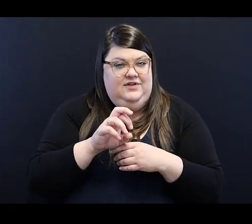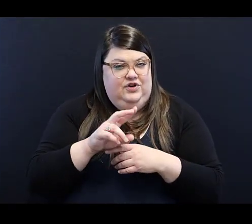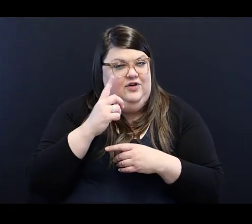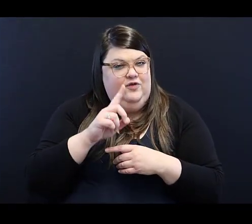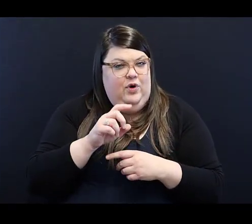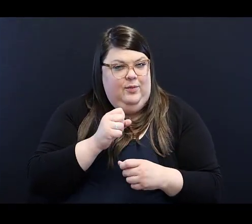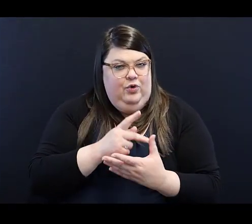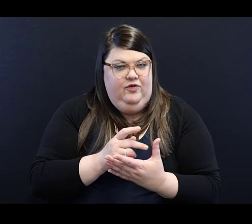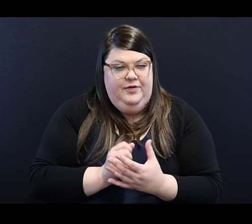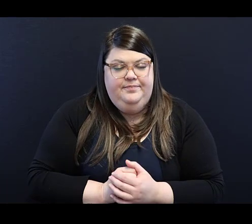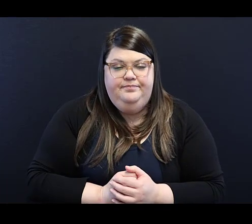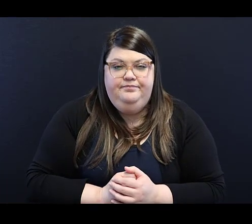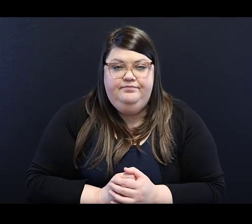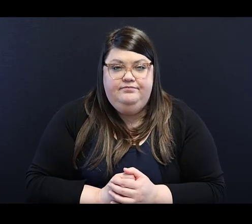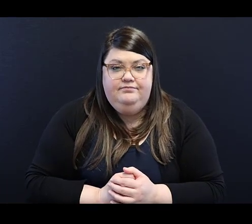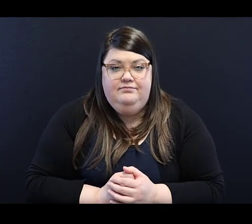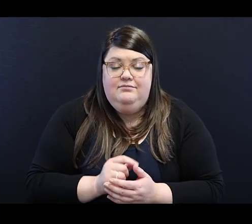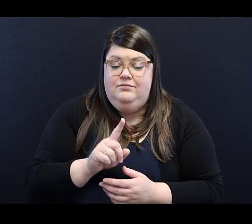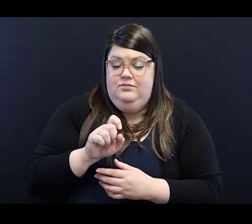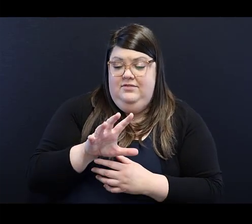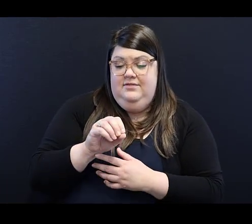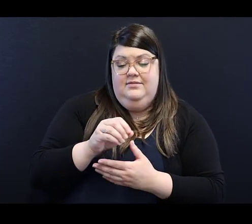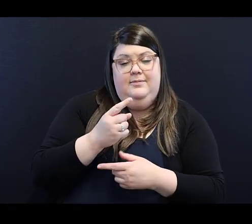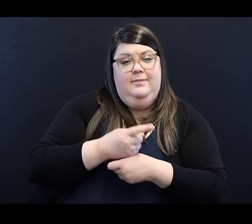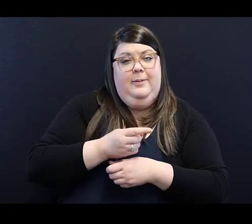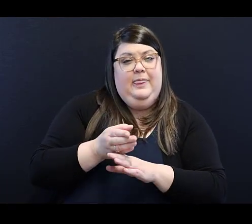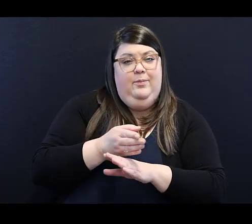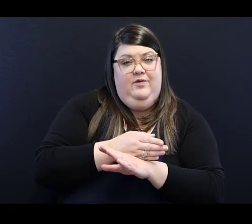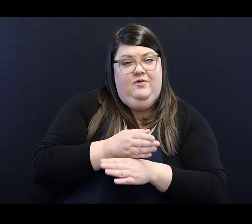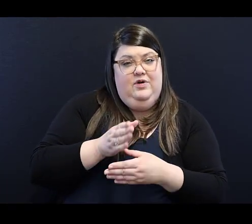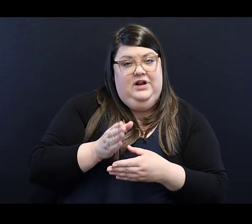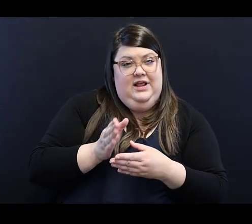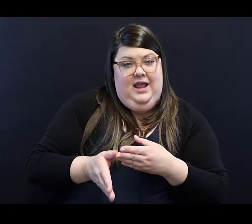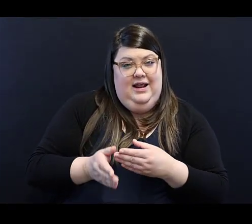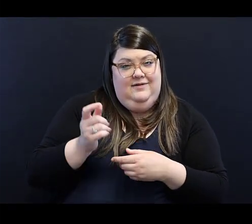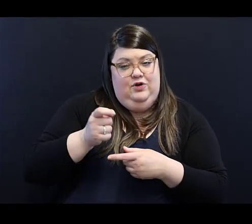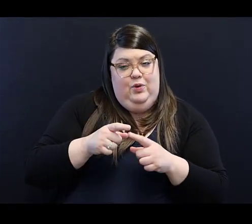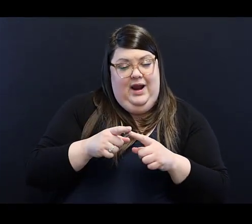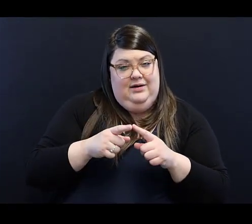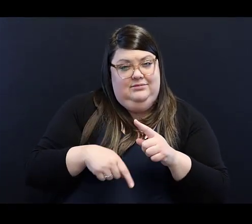At 150 days before the end of the grant period of performance, grantees should